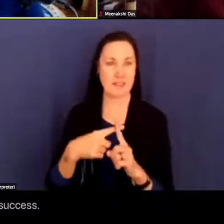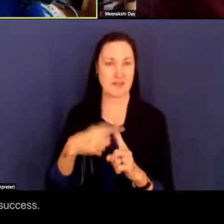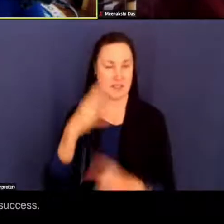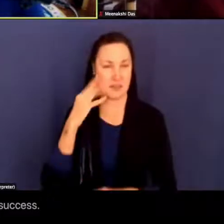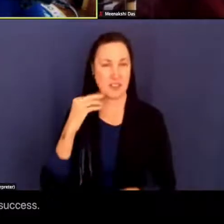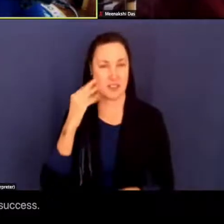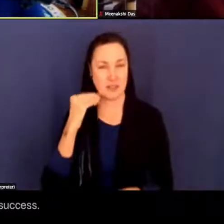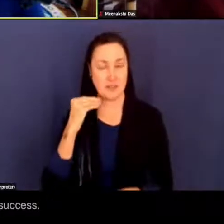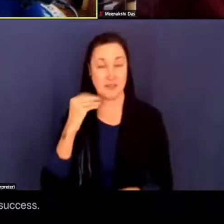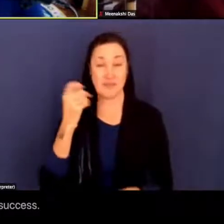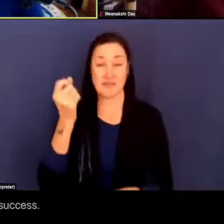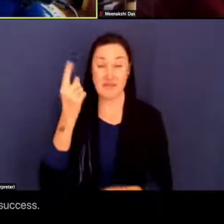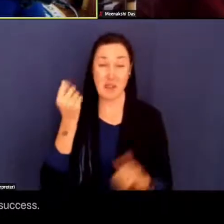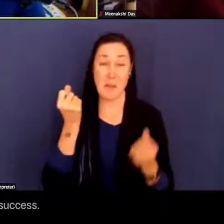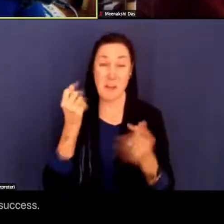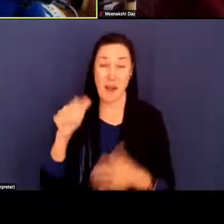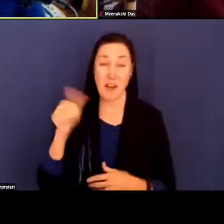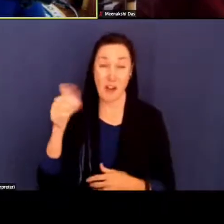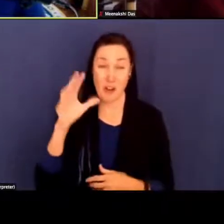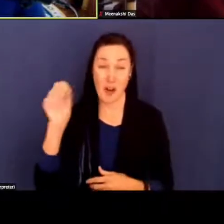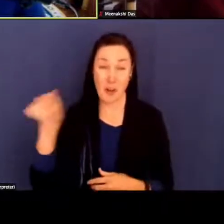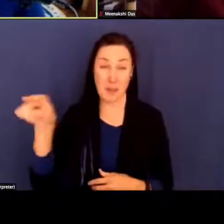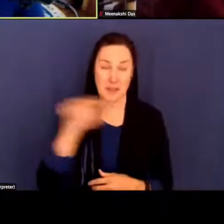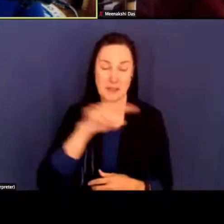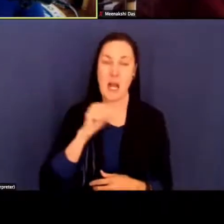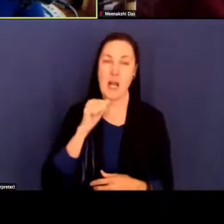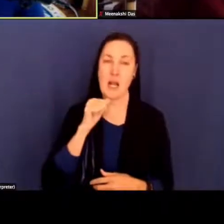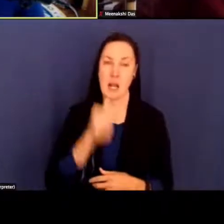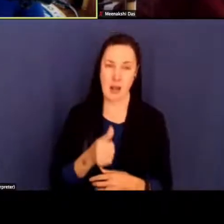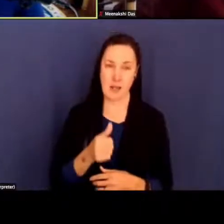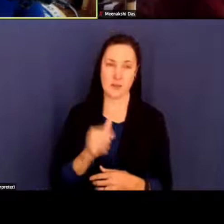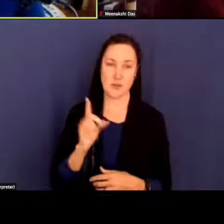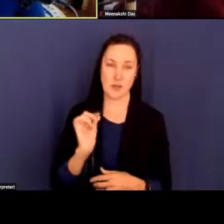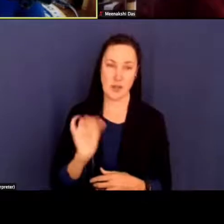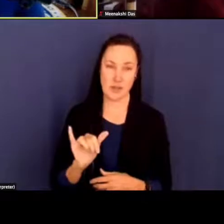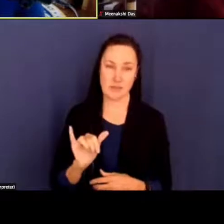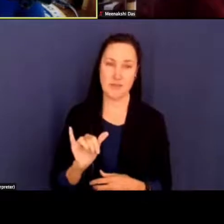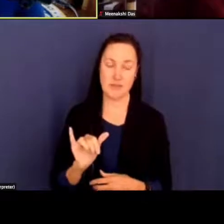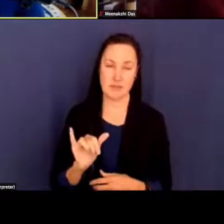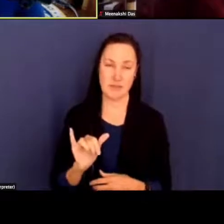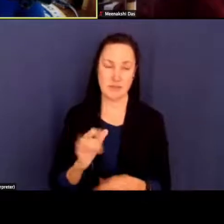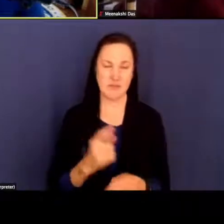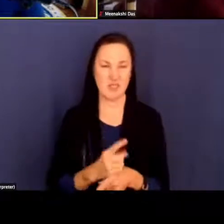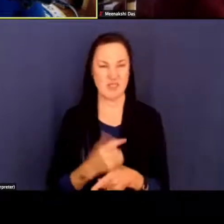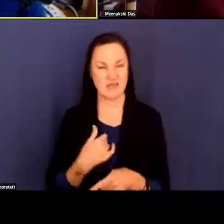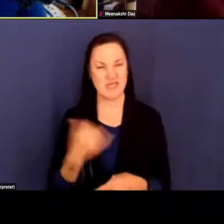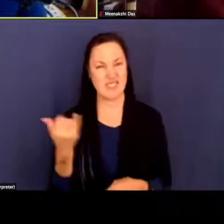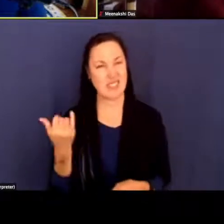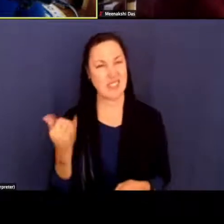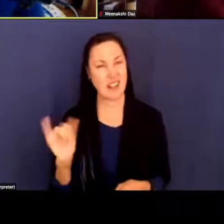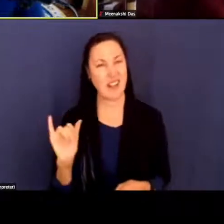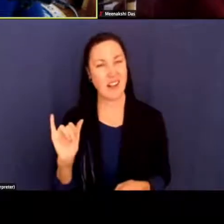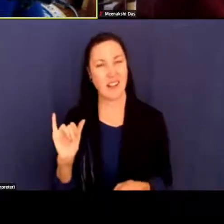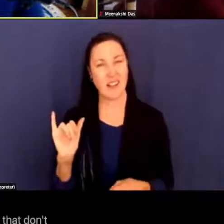don't approach it that way unfortunately. And it is still, there's kind of a culture that I found